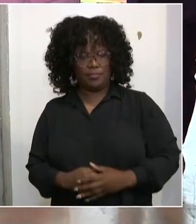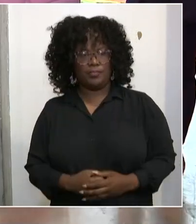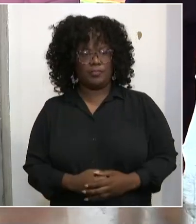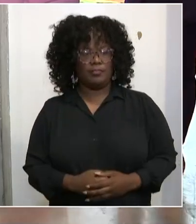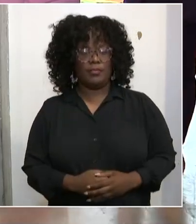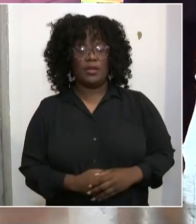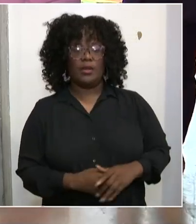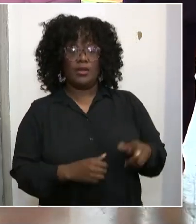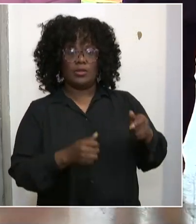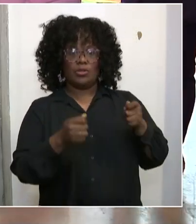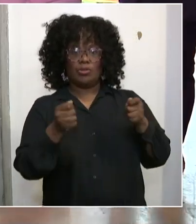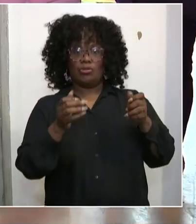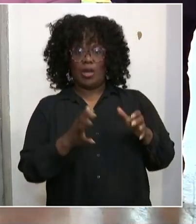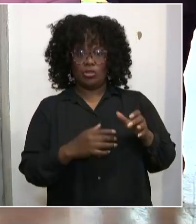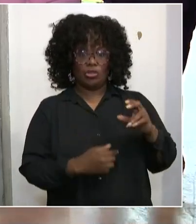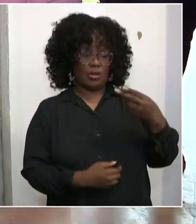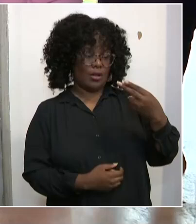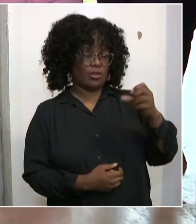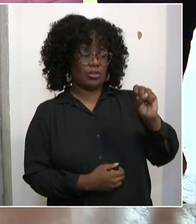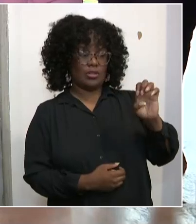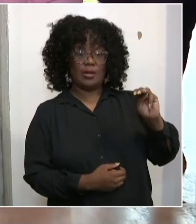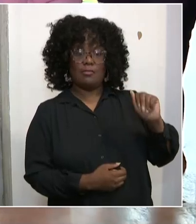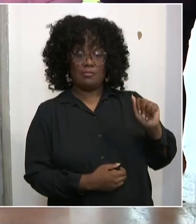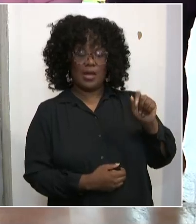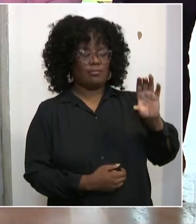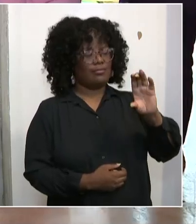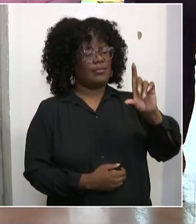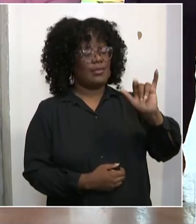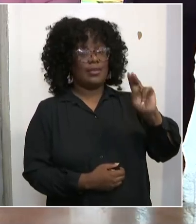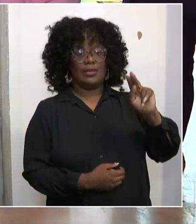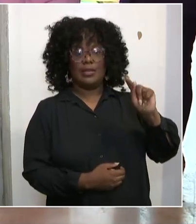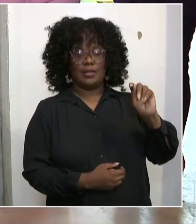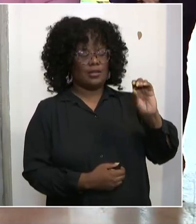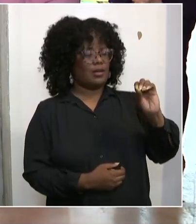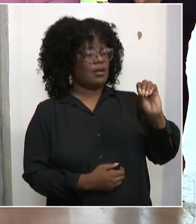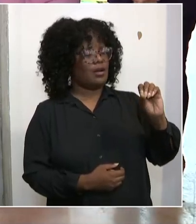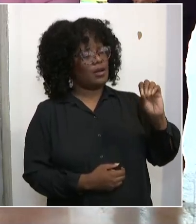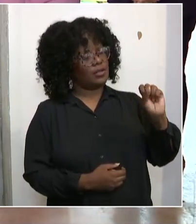uh, HSEMA has a big role in our special events